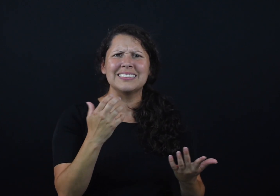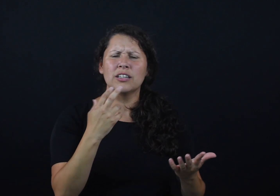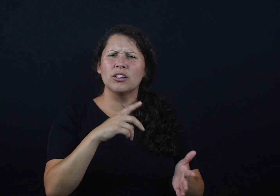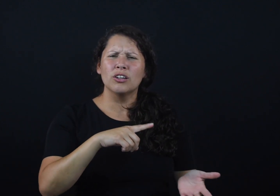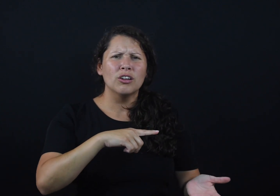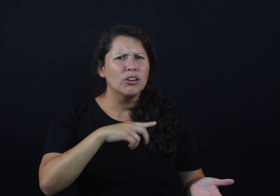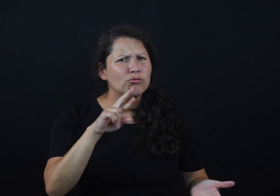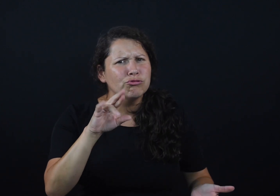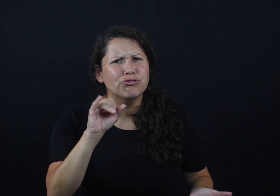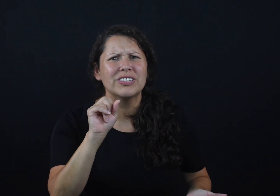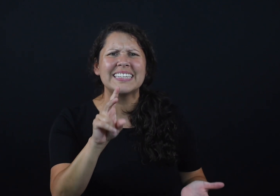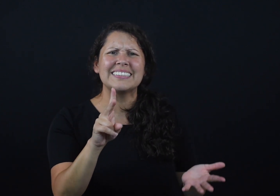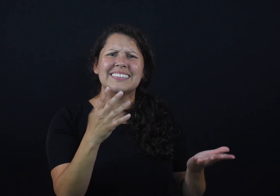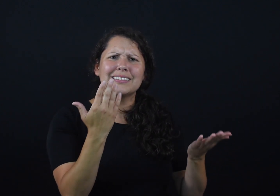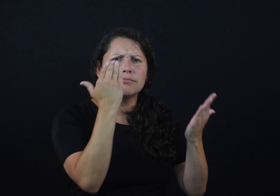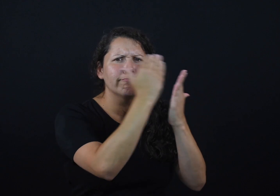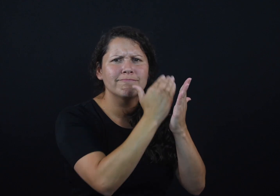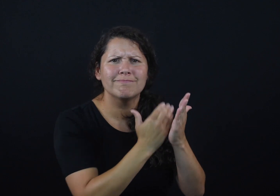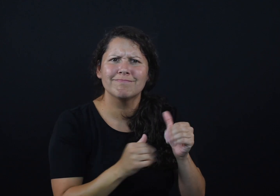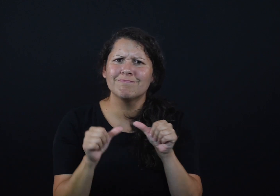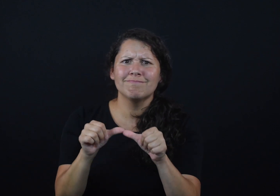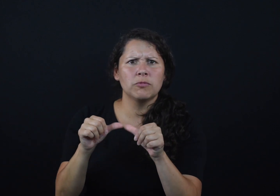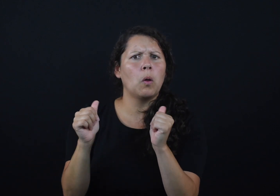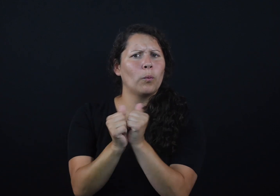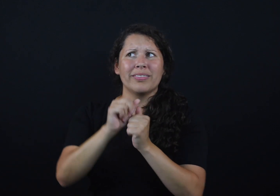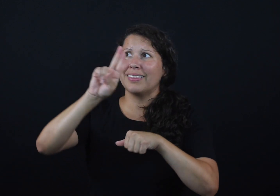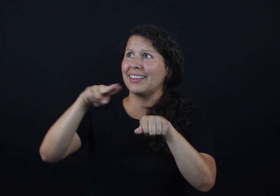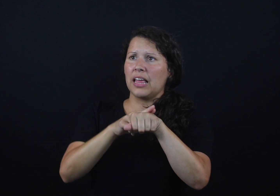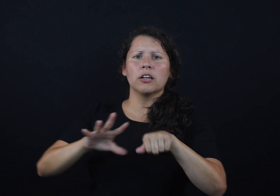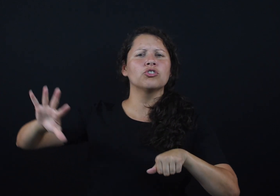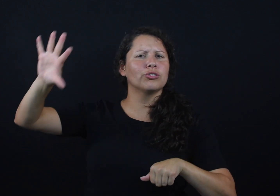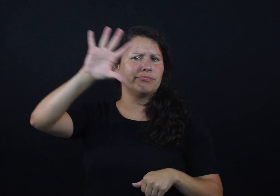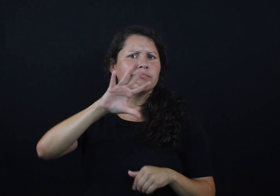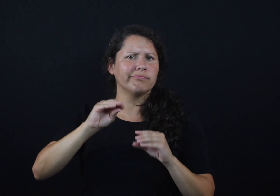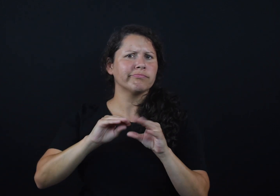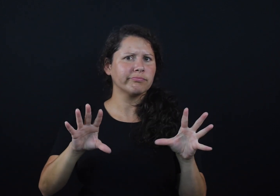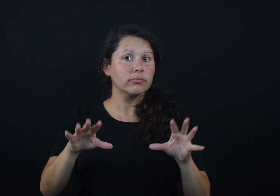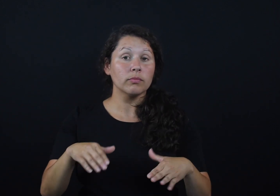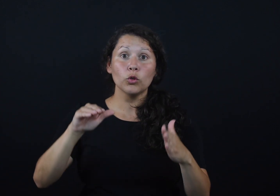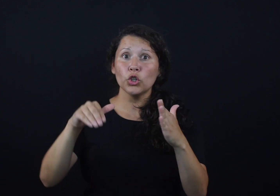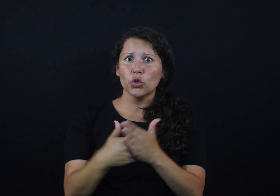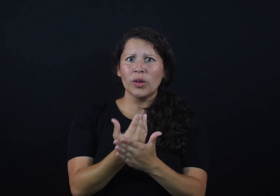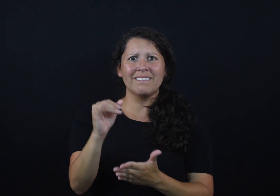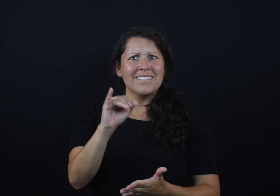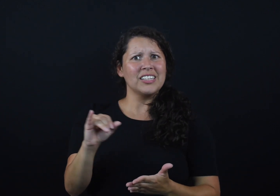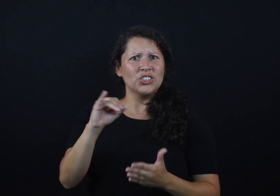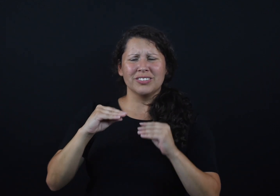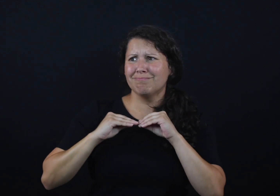consistent with the national outbreaks. New infections in the outbreaks are primarily